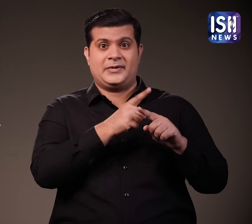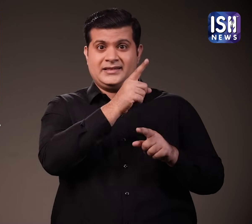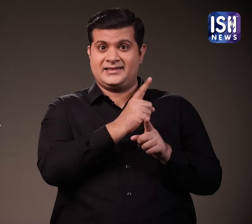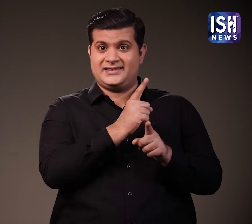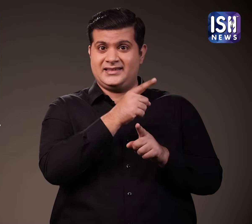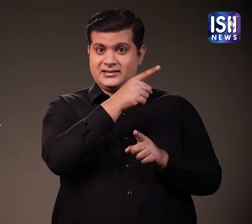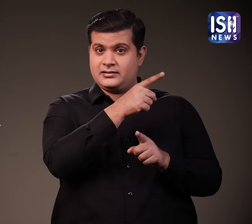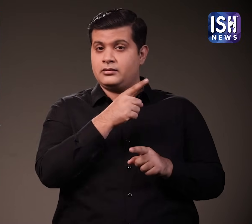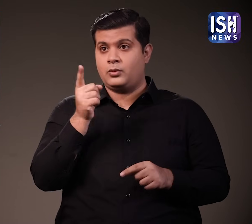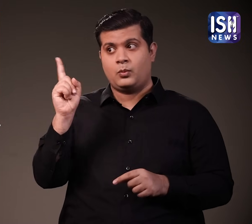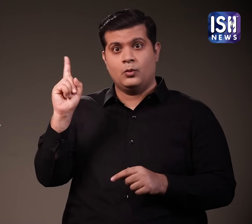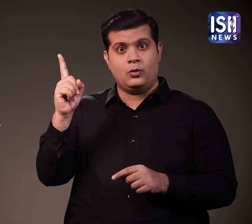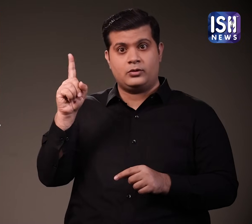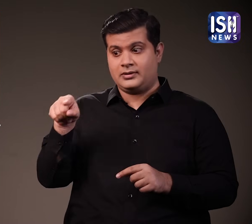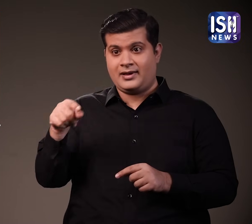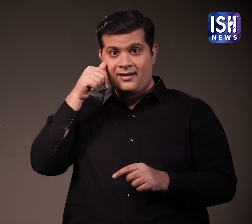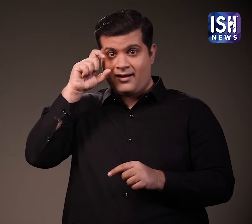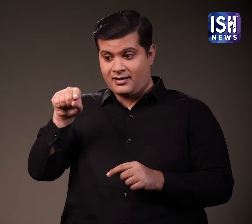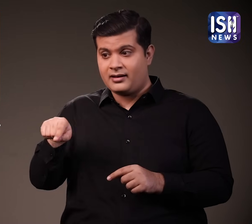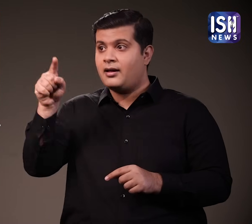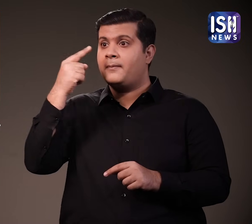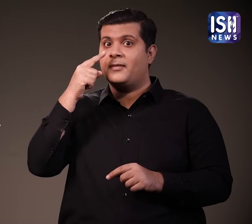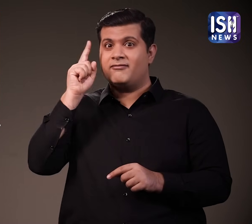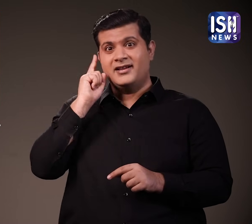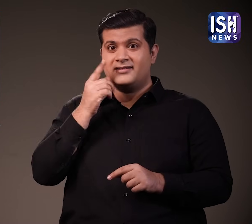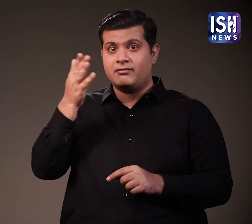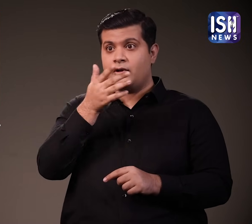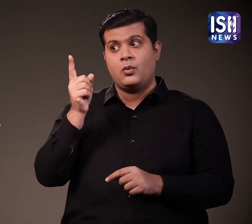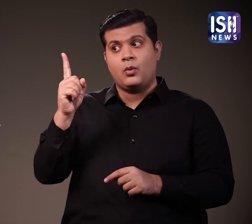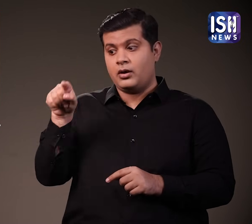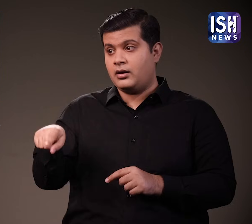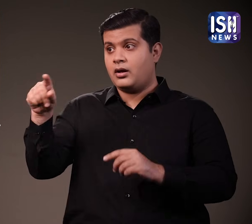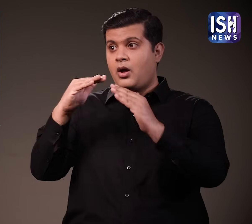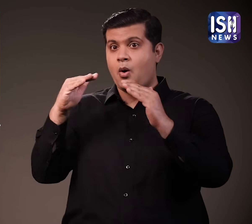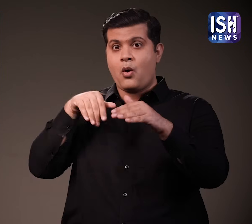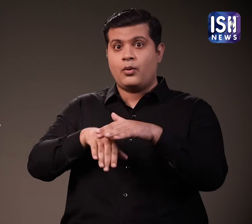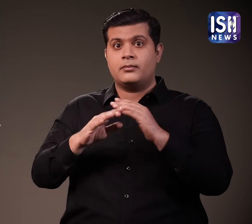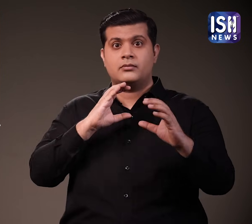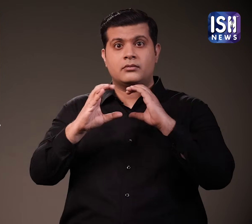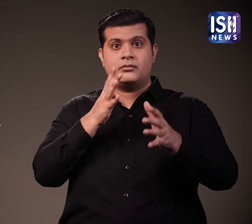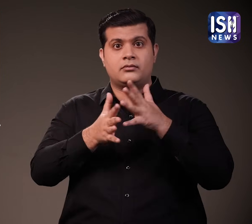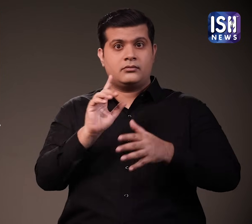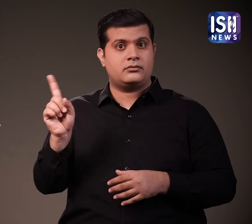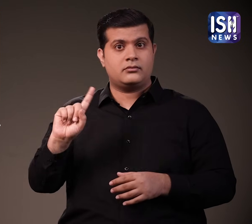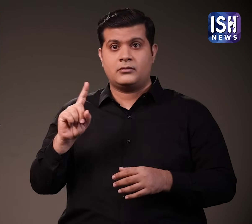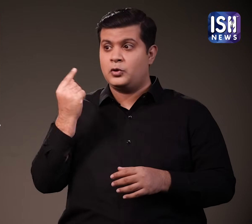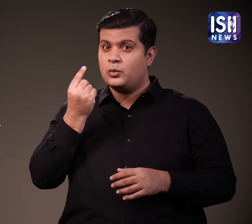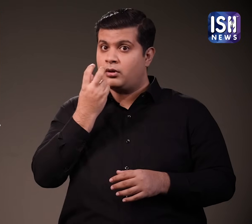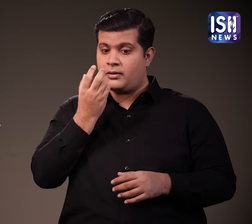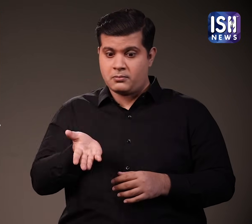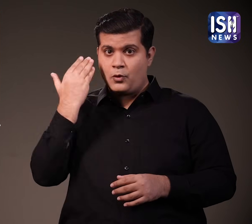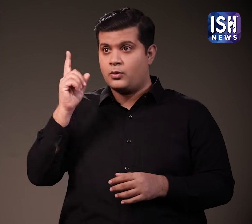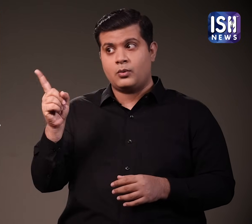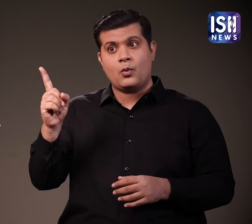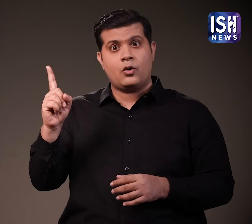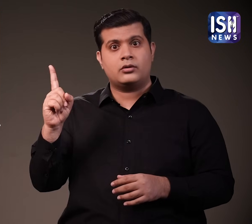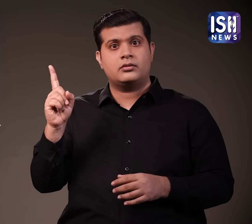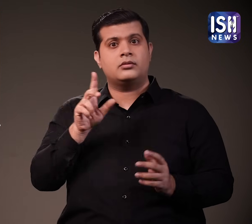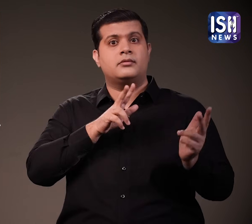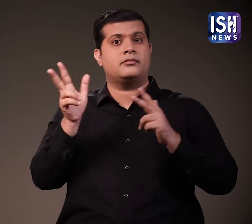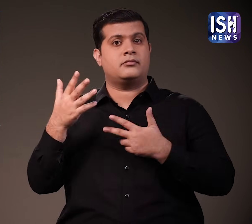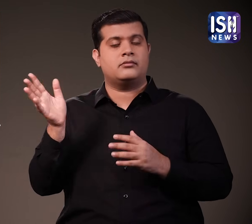Aqil's teachers warned his parents against using sign language with him at home.